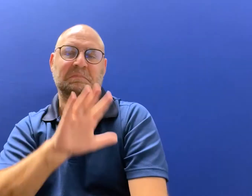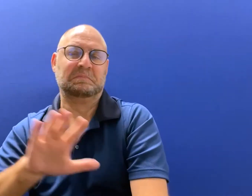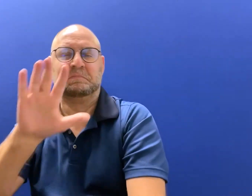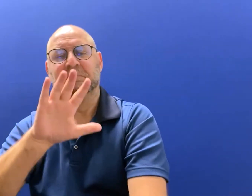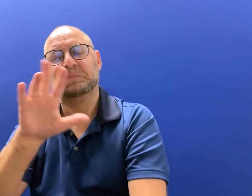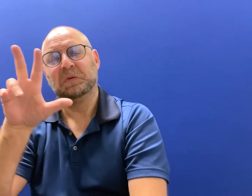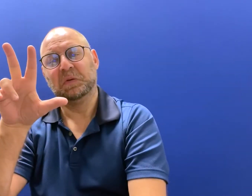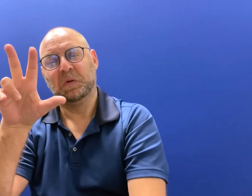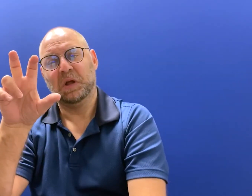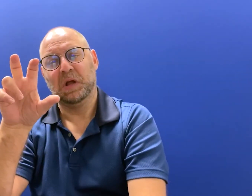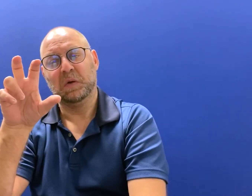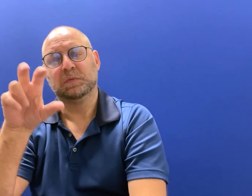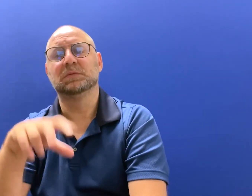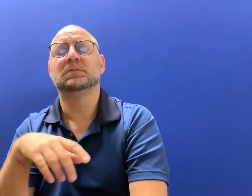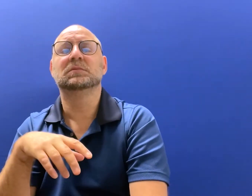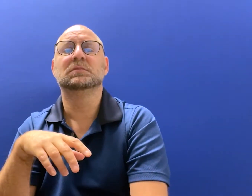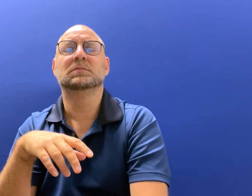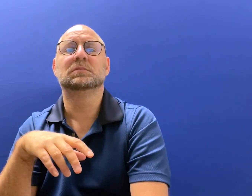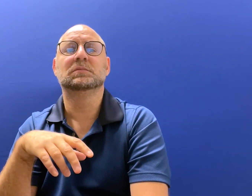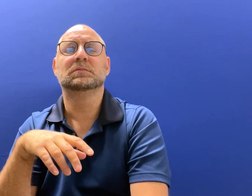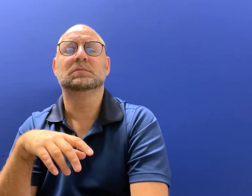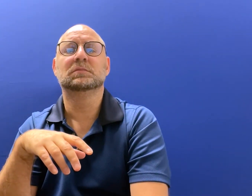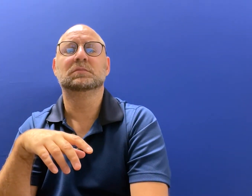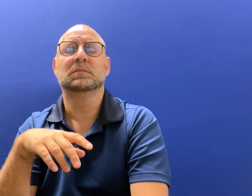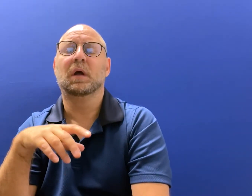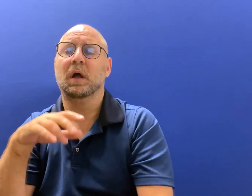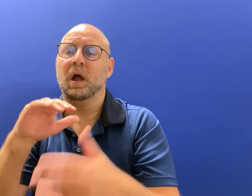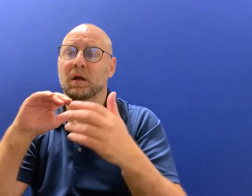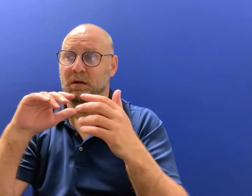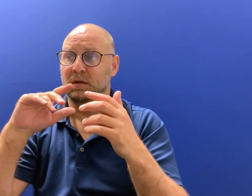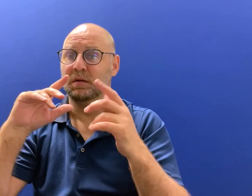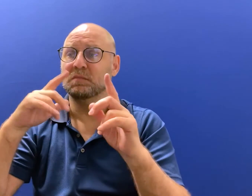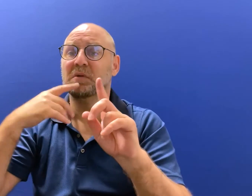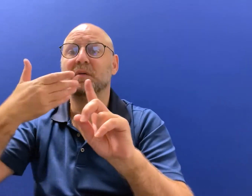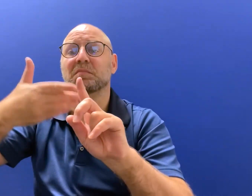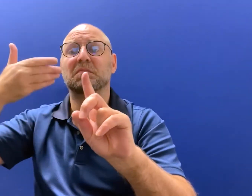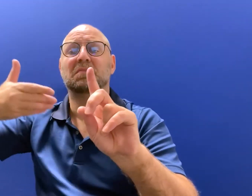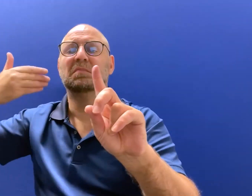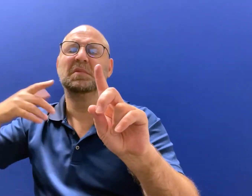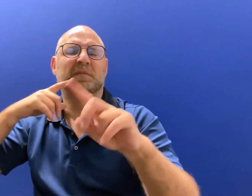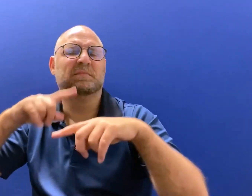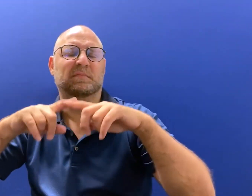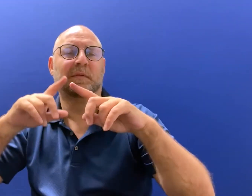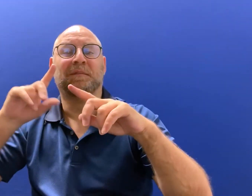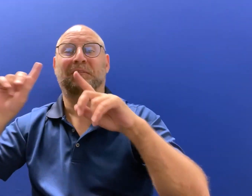Approximately 300 people are expected to attend. Number of attendees at past events varied.